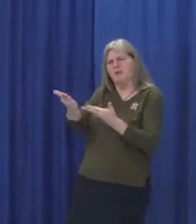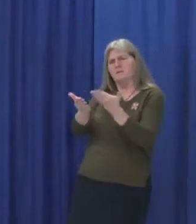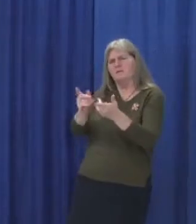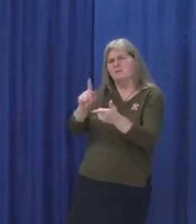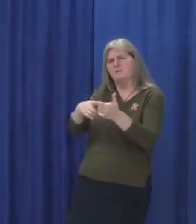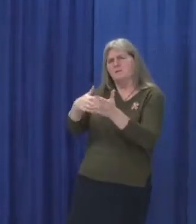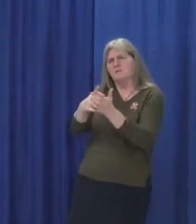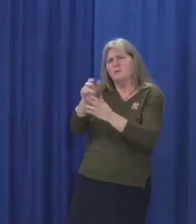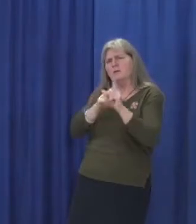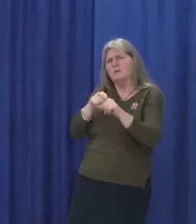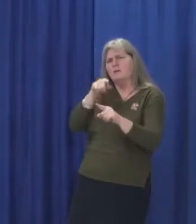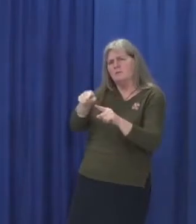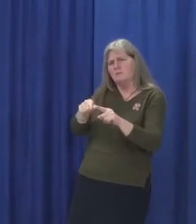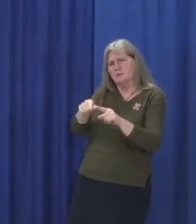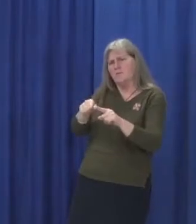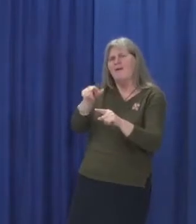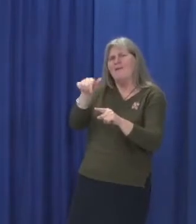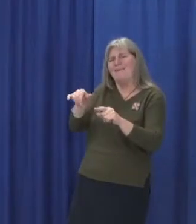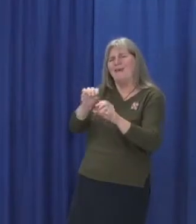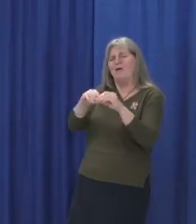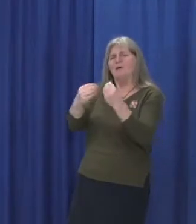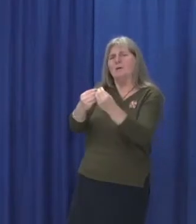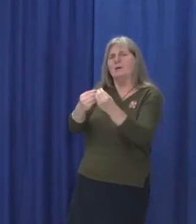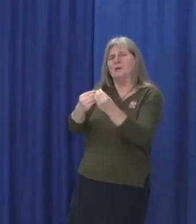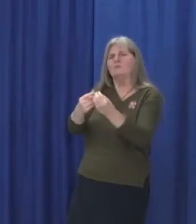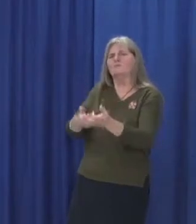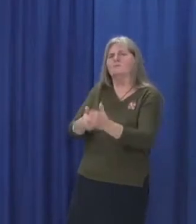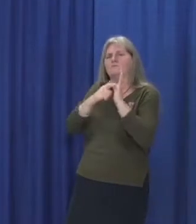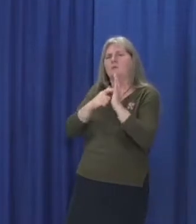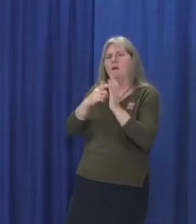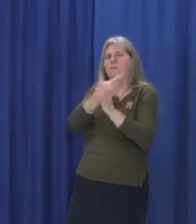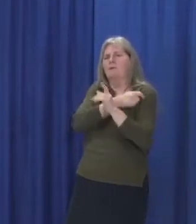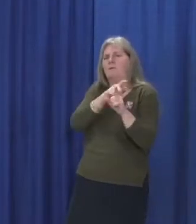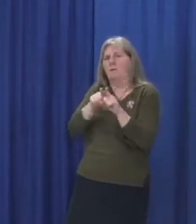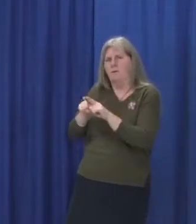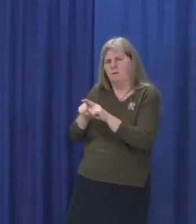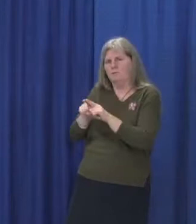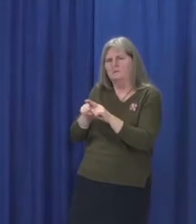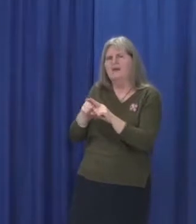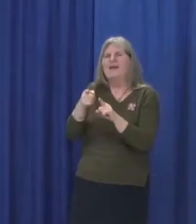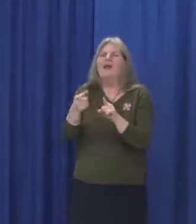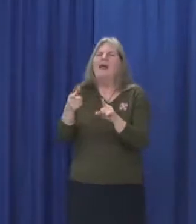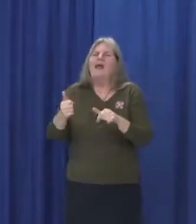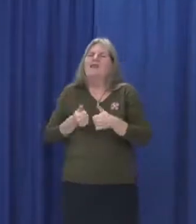vulnerable populations and those in congregated living situation